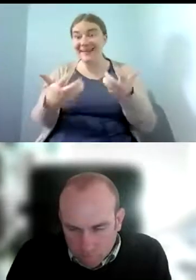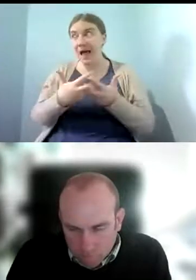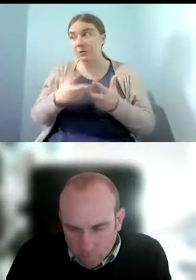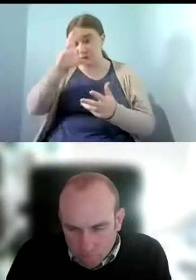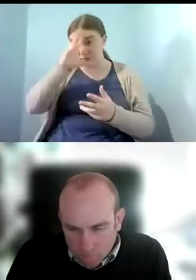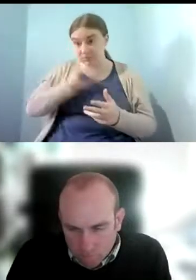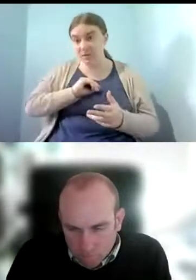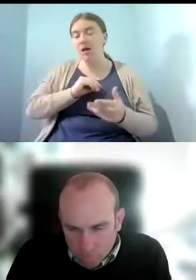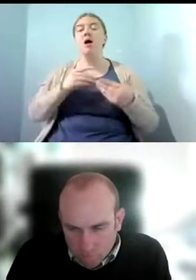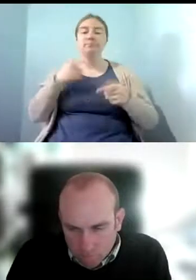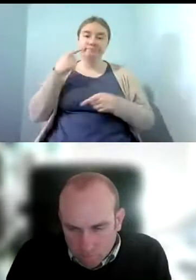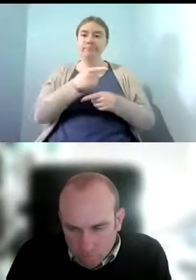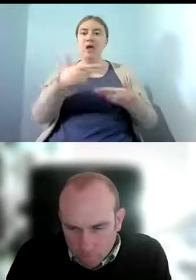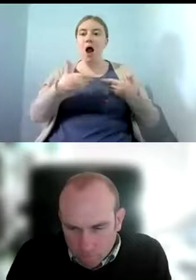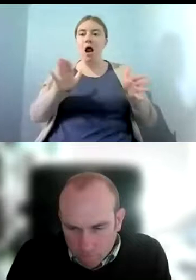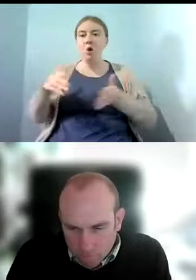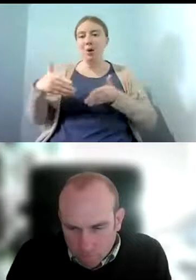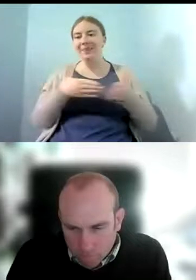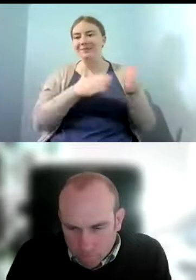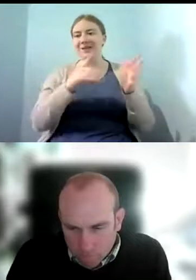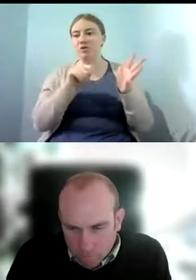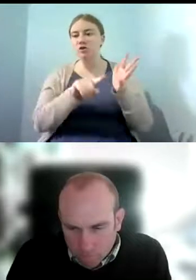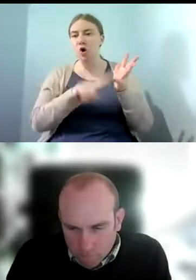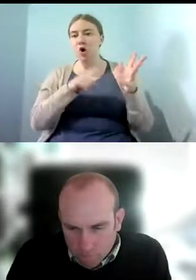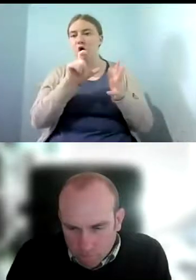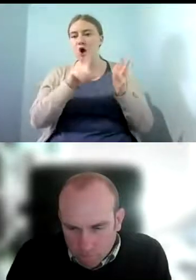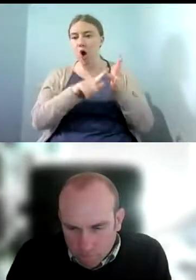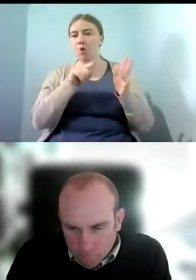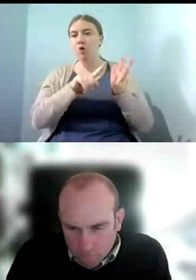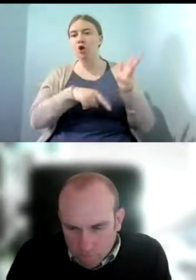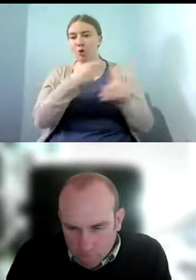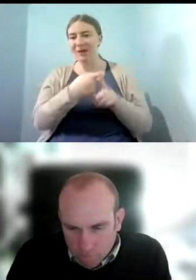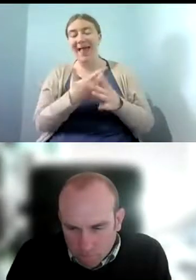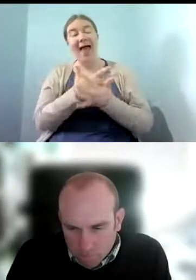unlockingthesevern.co.uk any page scroll down to the bottom and there's a place you can enter your